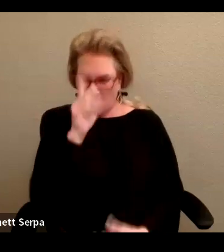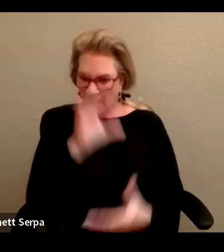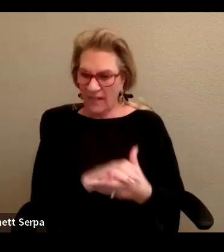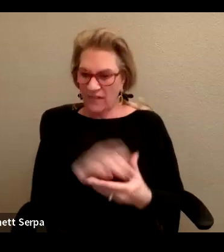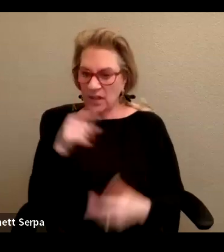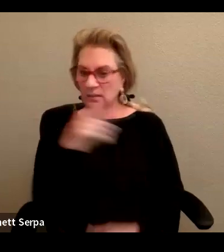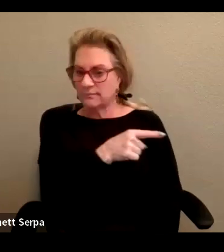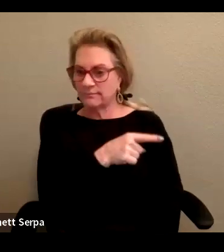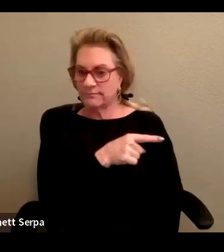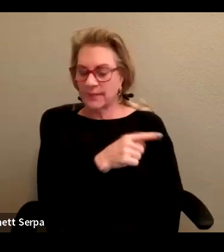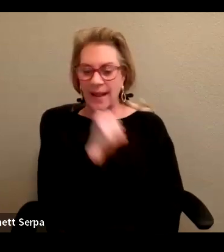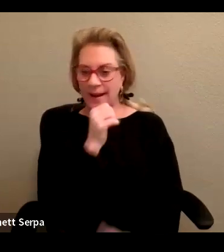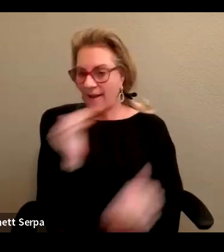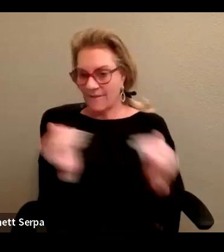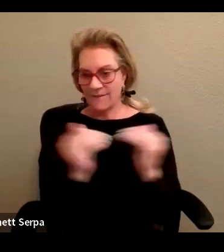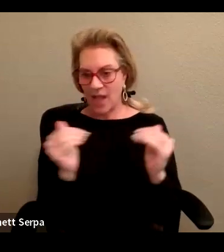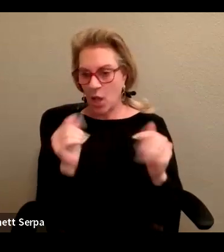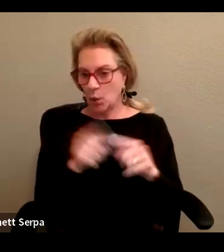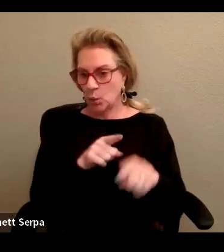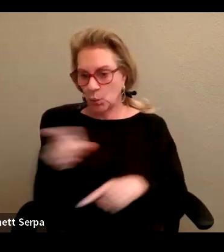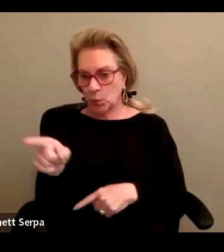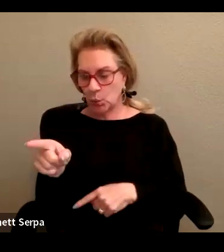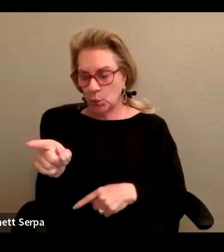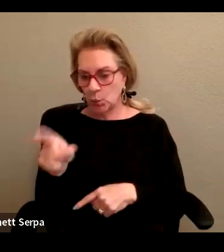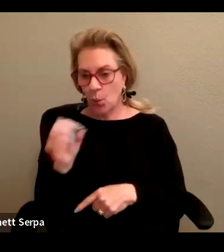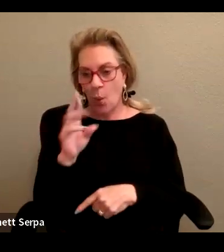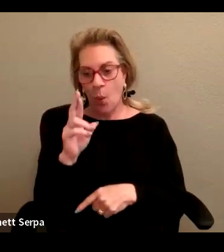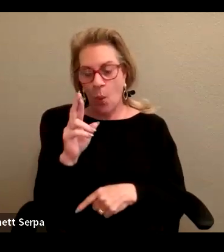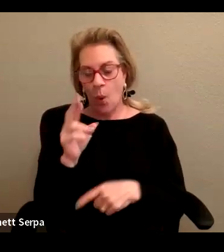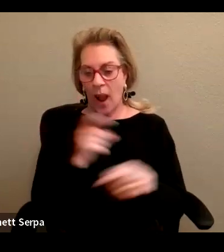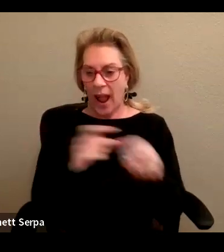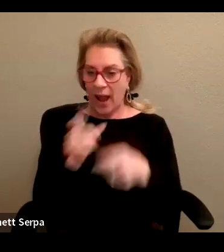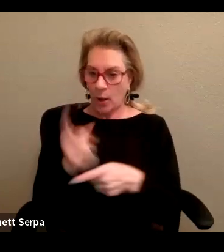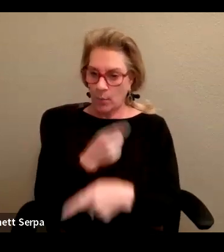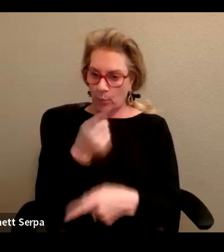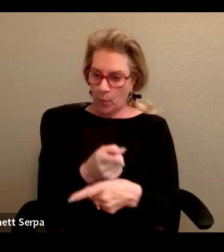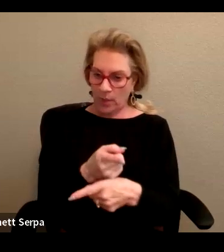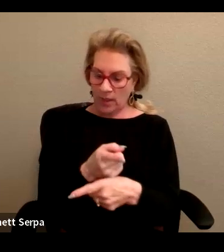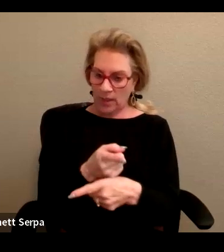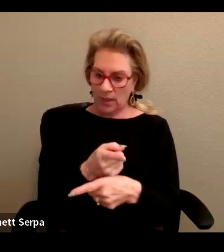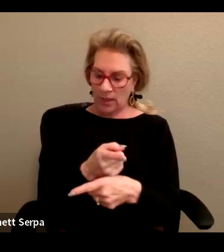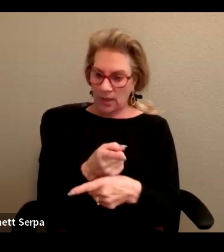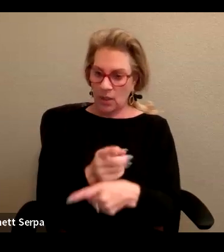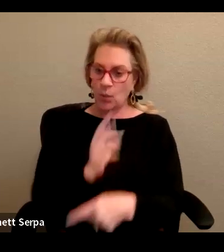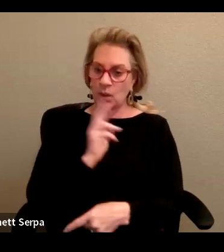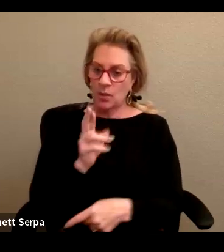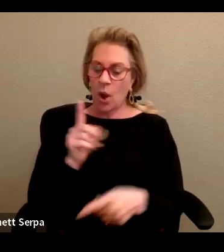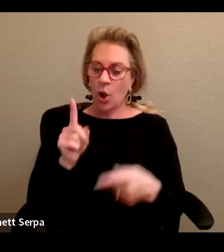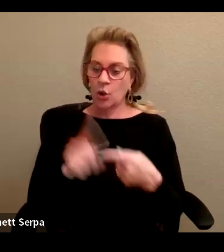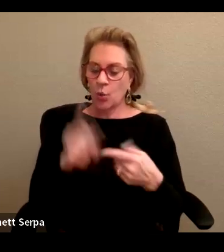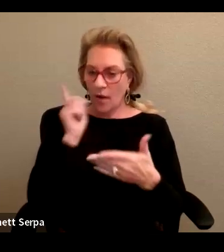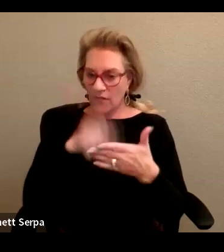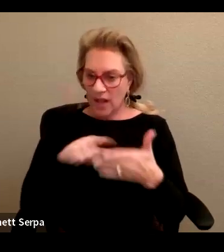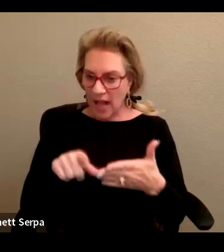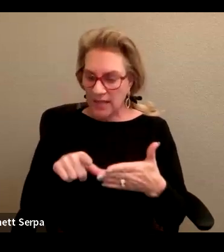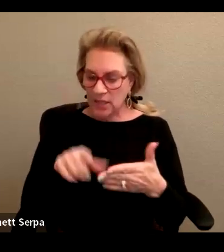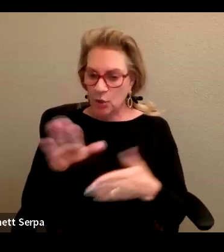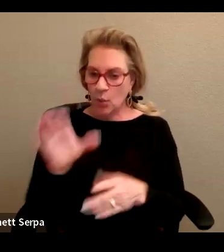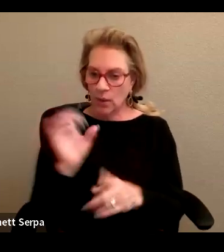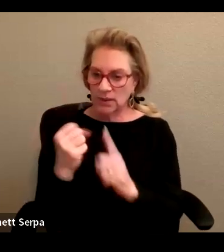have not fairly or appropriately or adequately uh responded to or investigate or investigated a